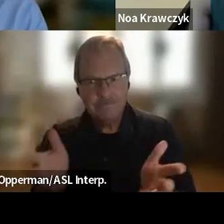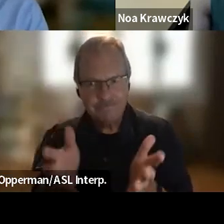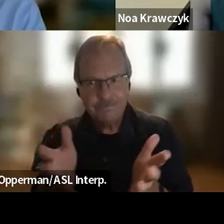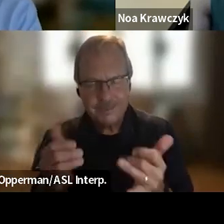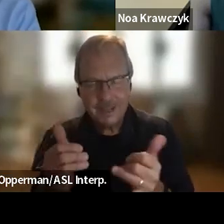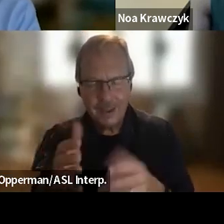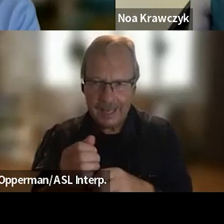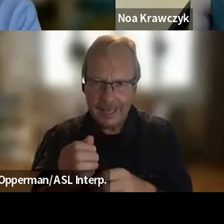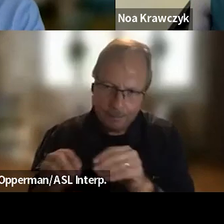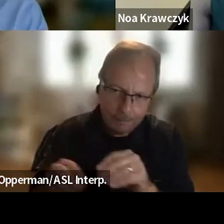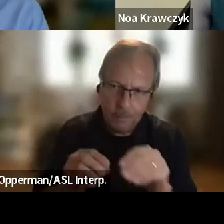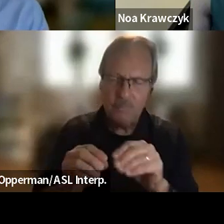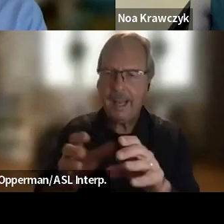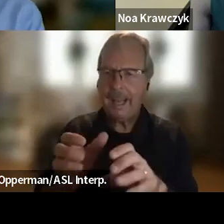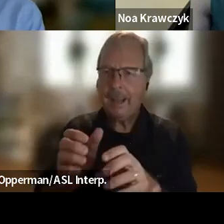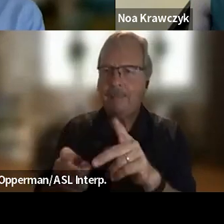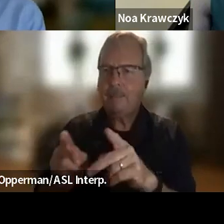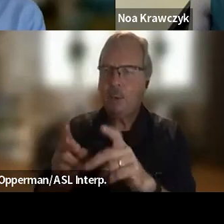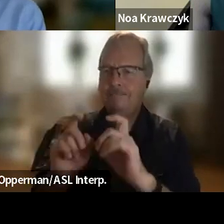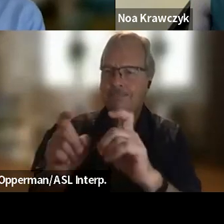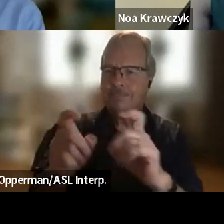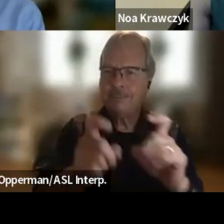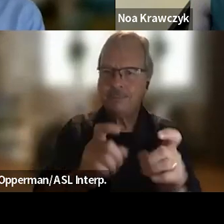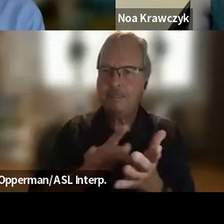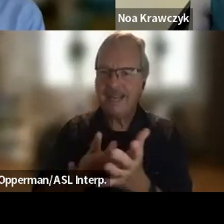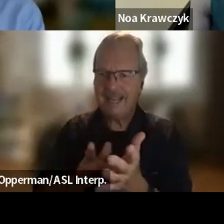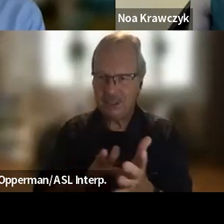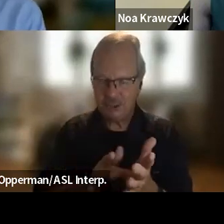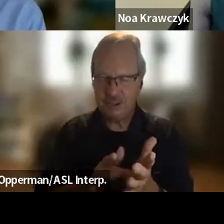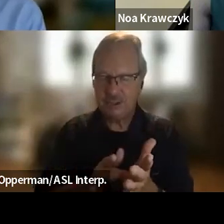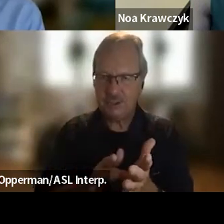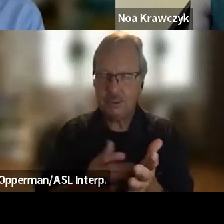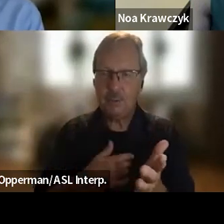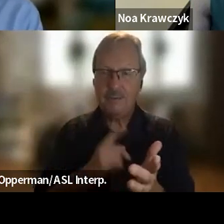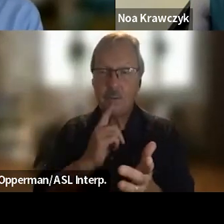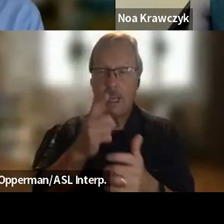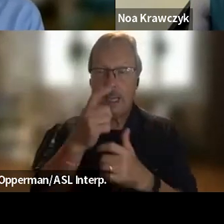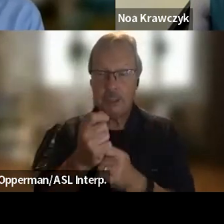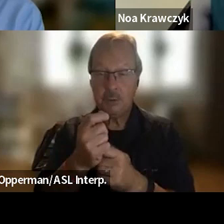get people on medications. We have real interest from our APIC group,